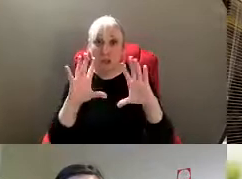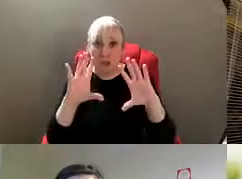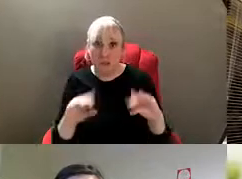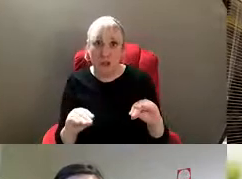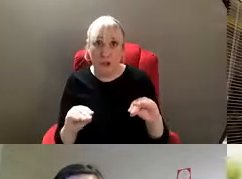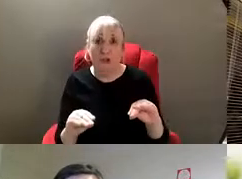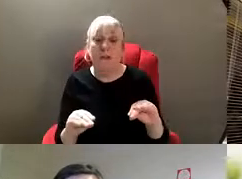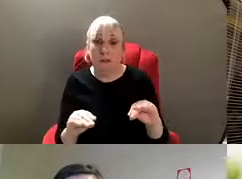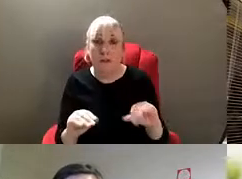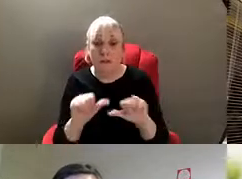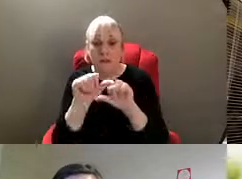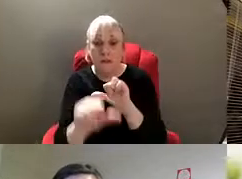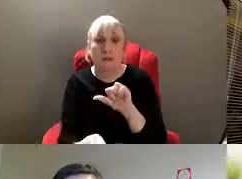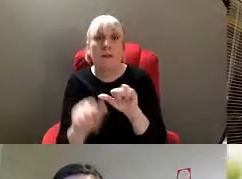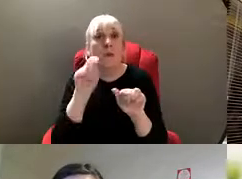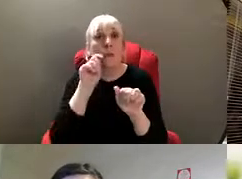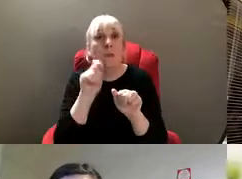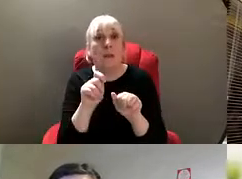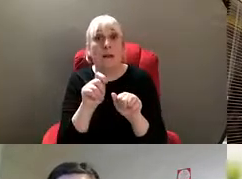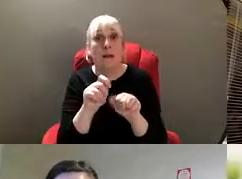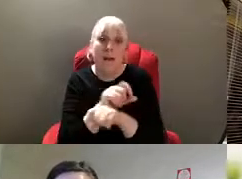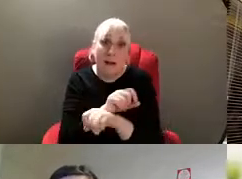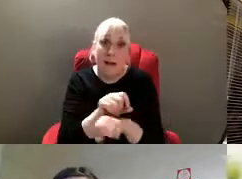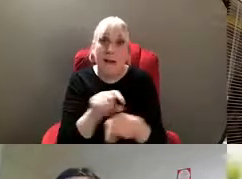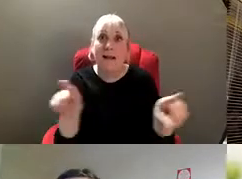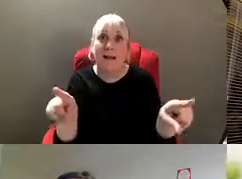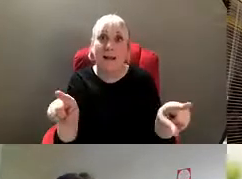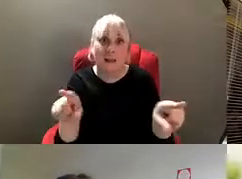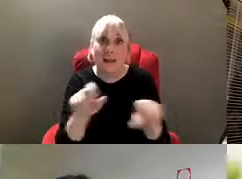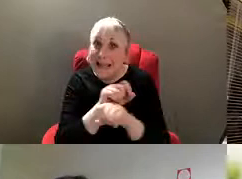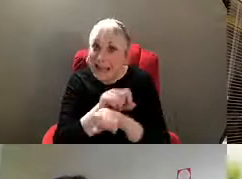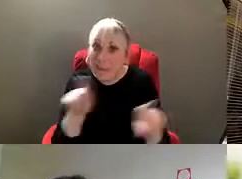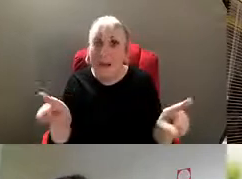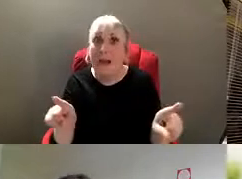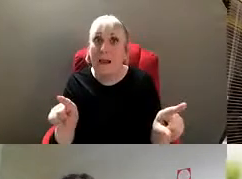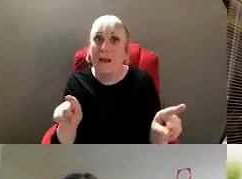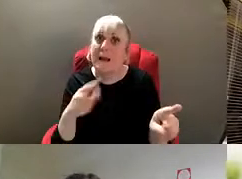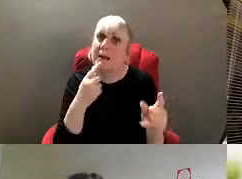we will be sending a post event email with some of our reading and information